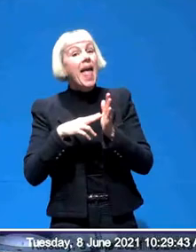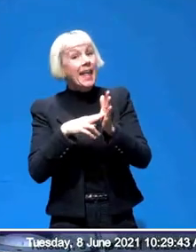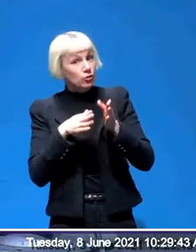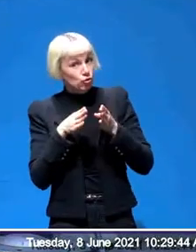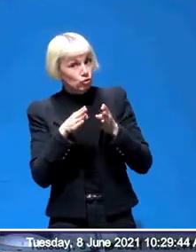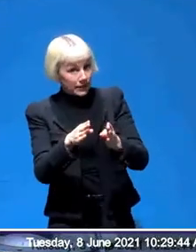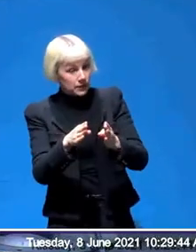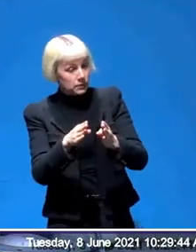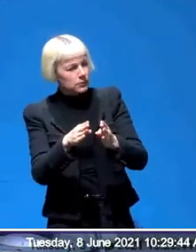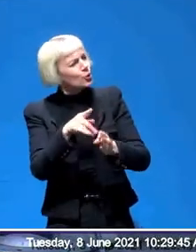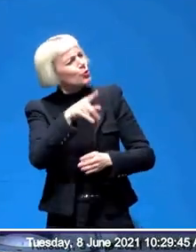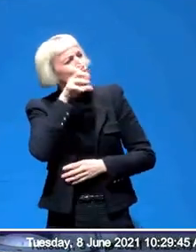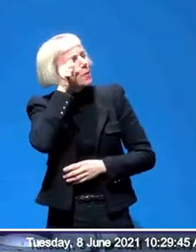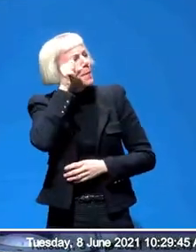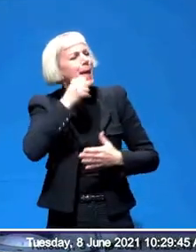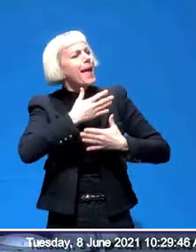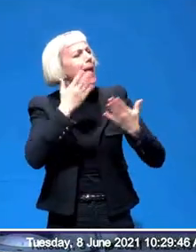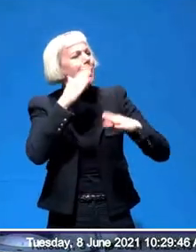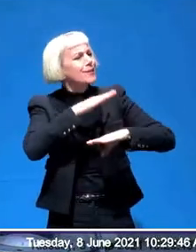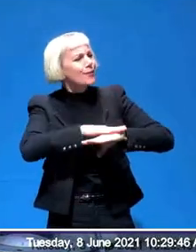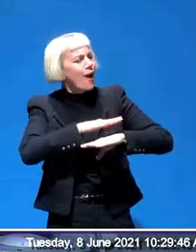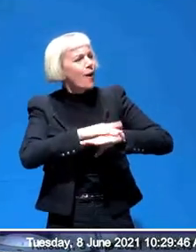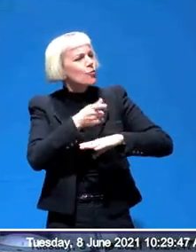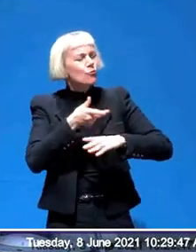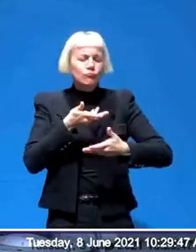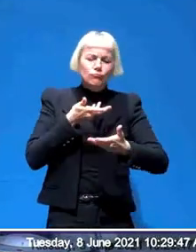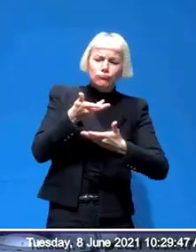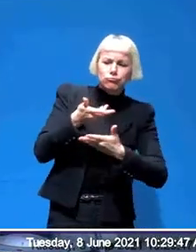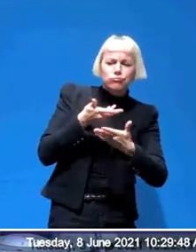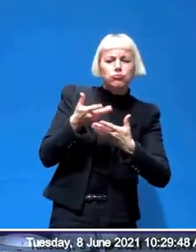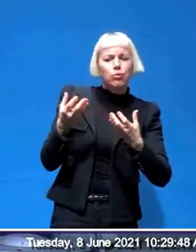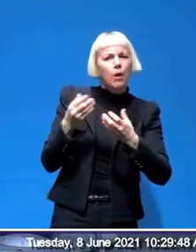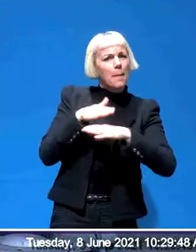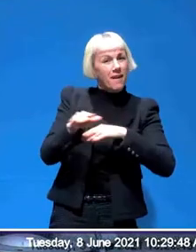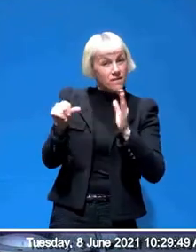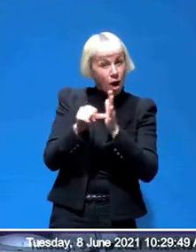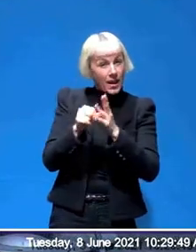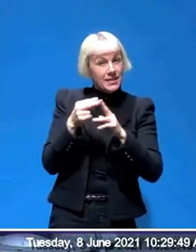any discussions with anyone about the financial arrangements?